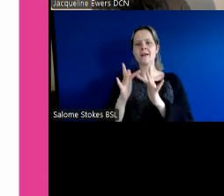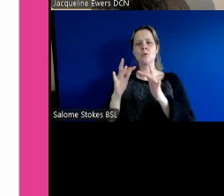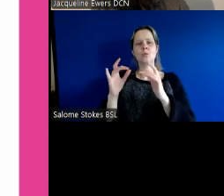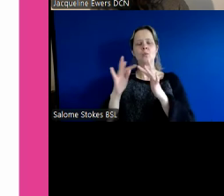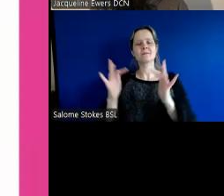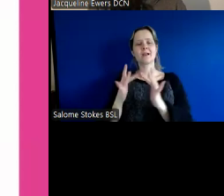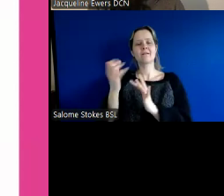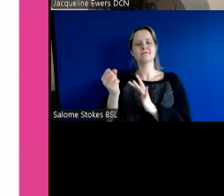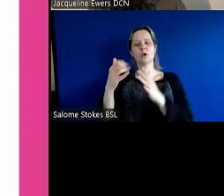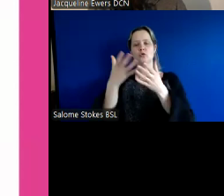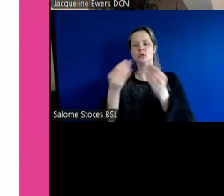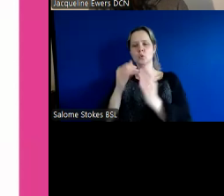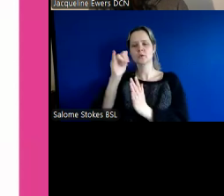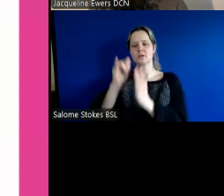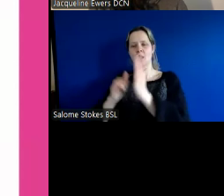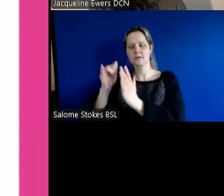and our recorded webinars are on there.